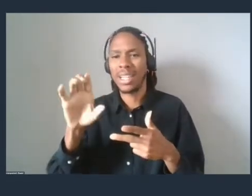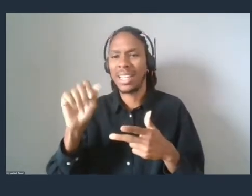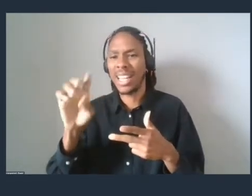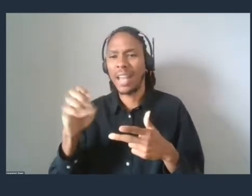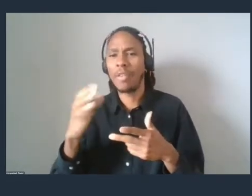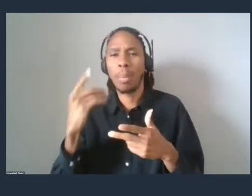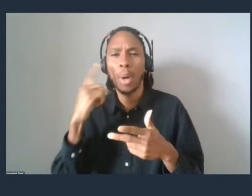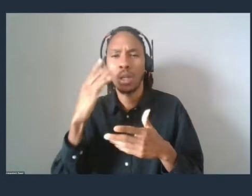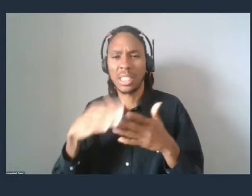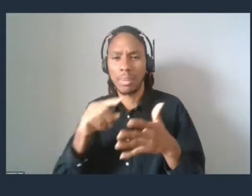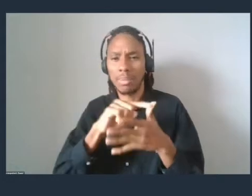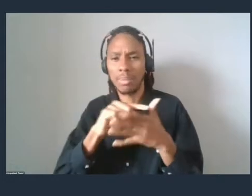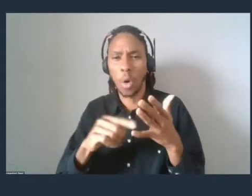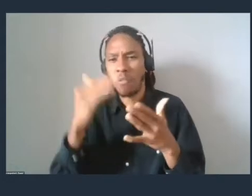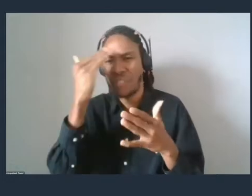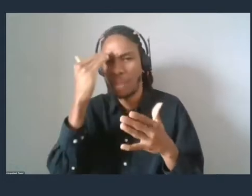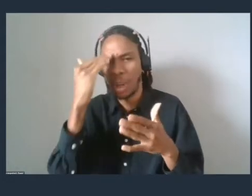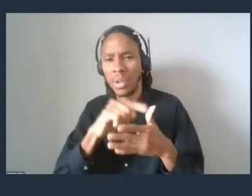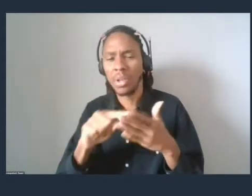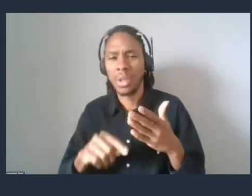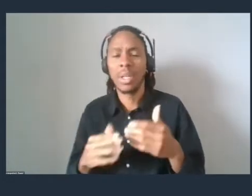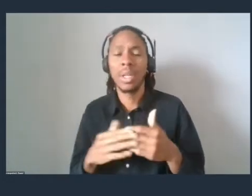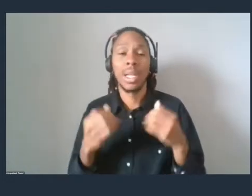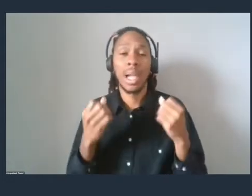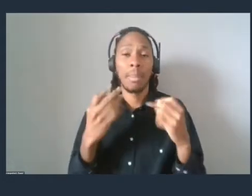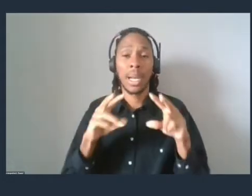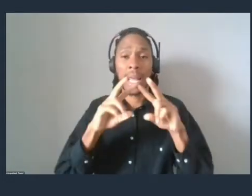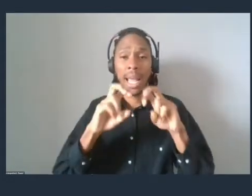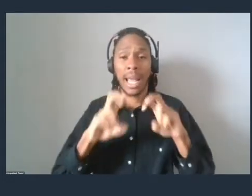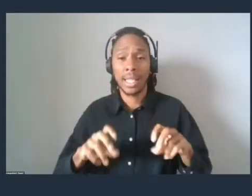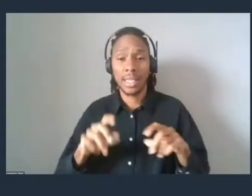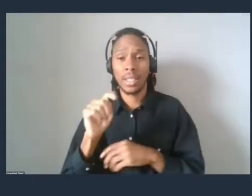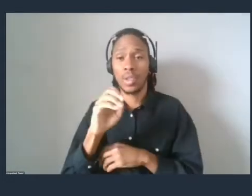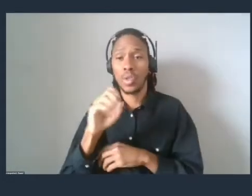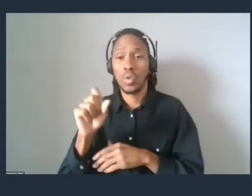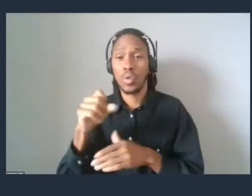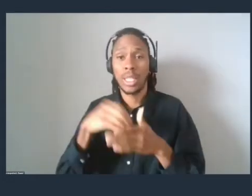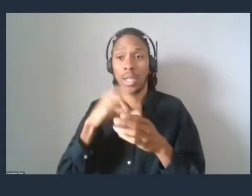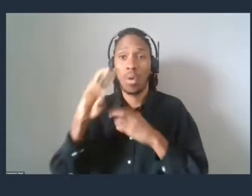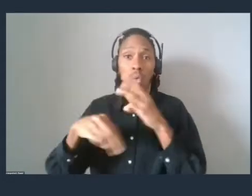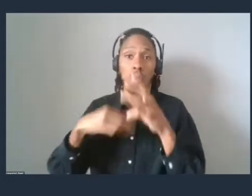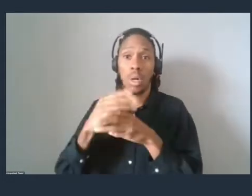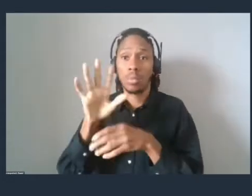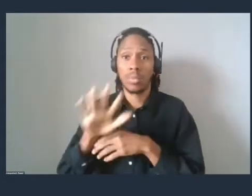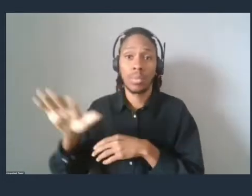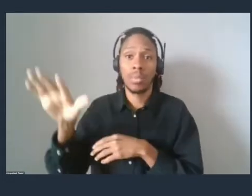And in a lot of analytics tools out in the world, some we have at AWS,